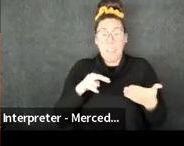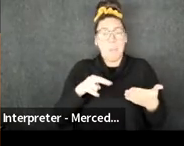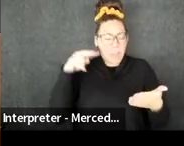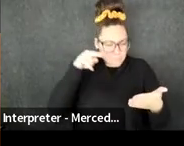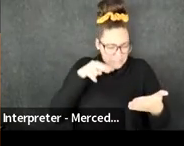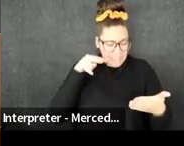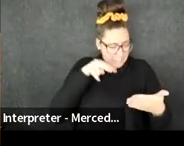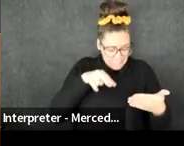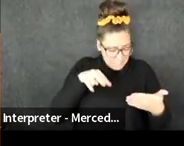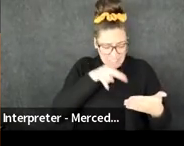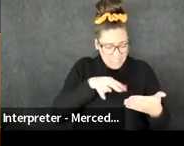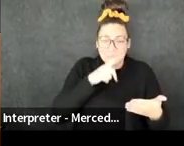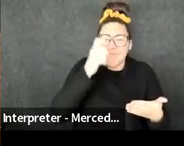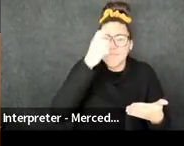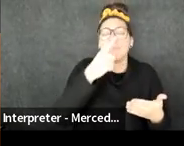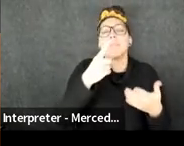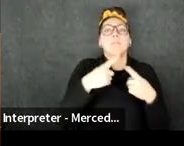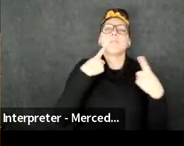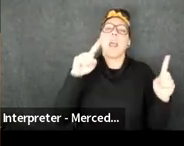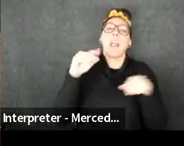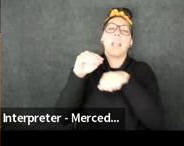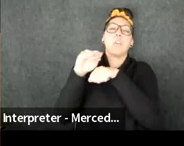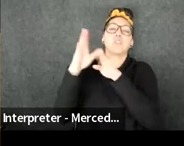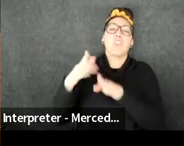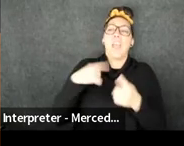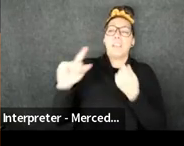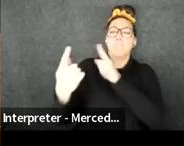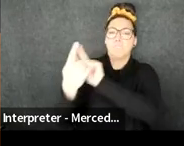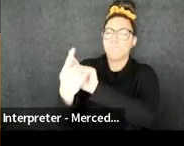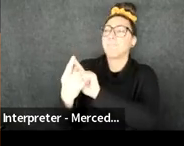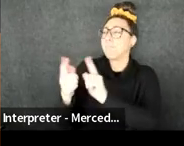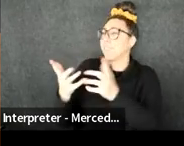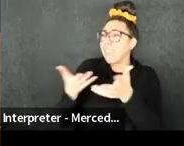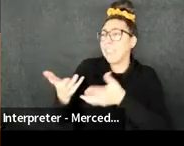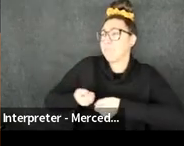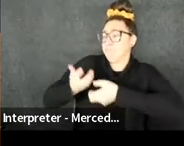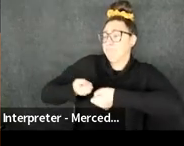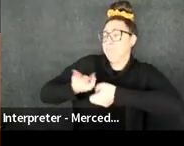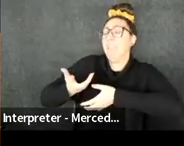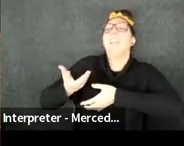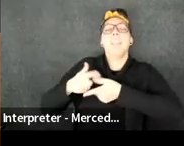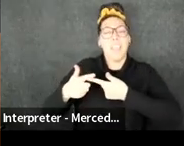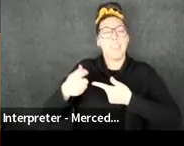resolve and talk and talk to her about these things that she referred me to. To the services.